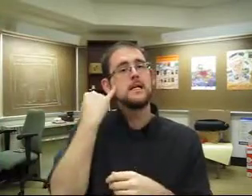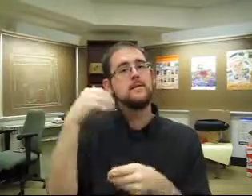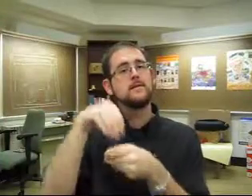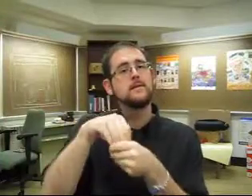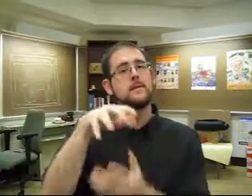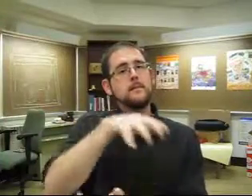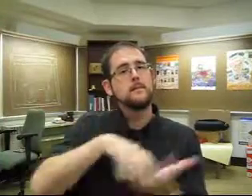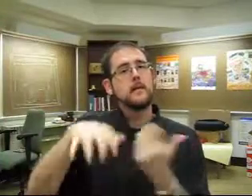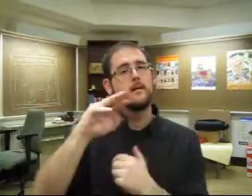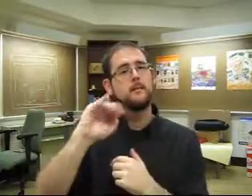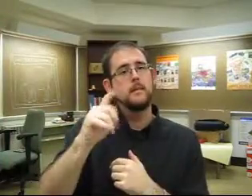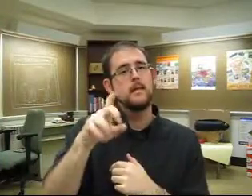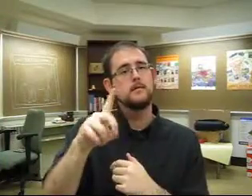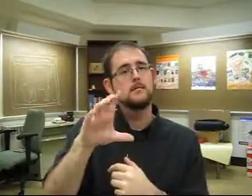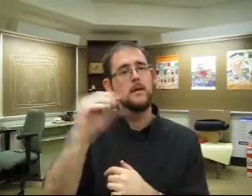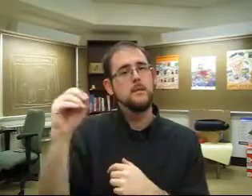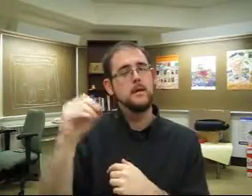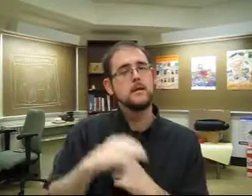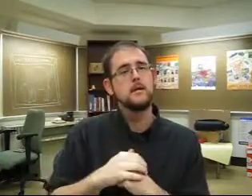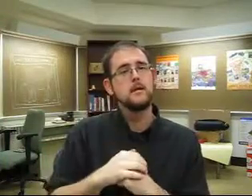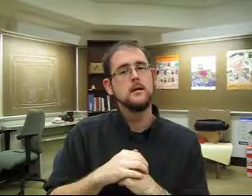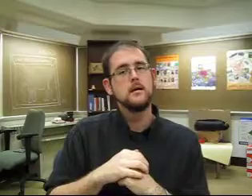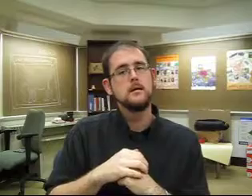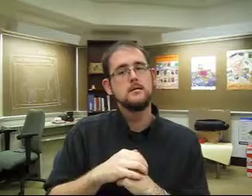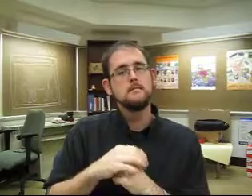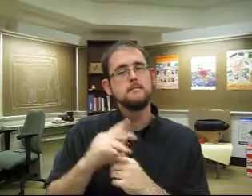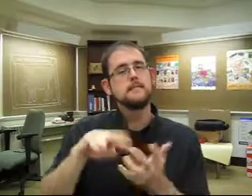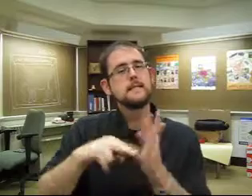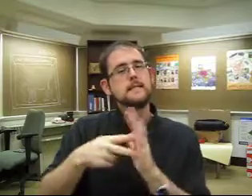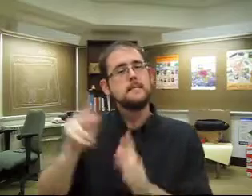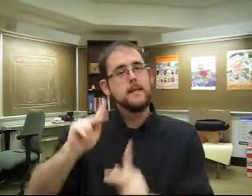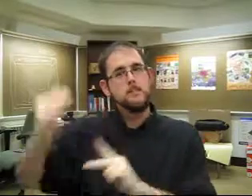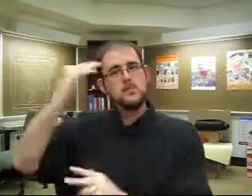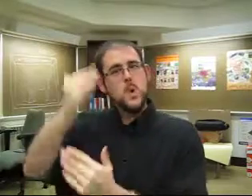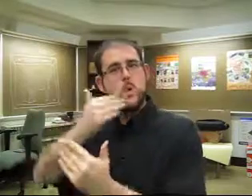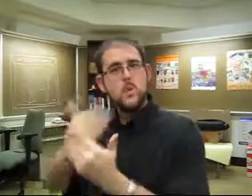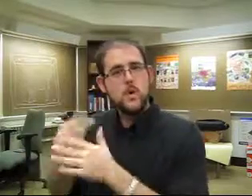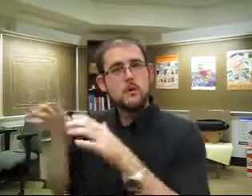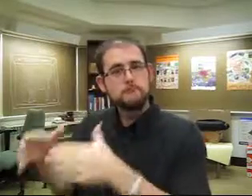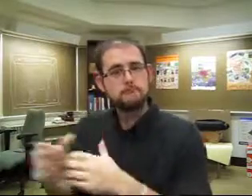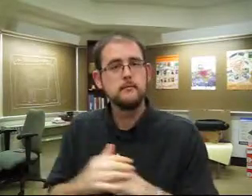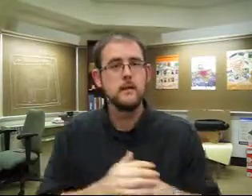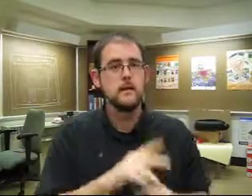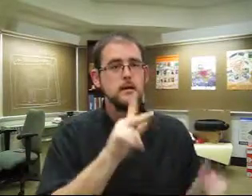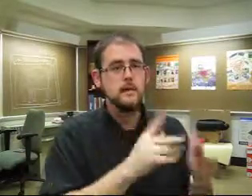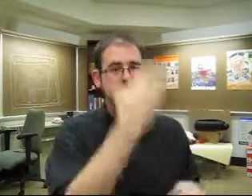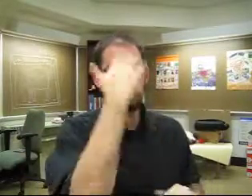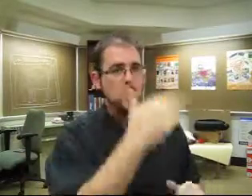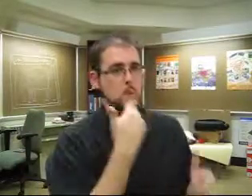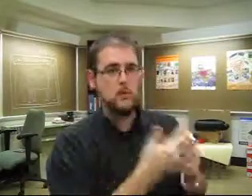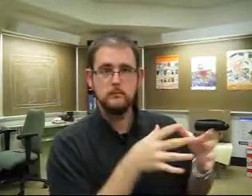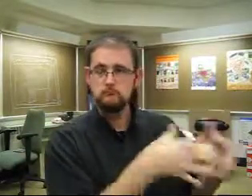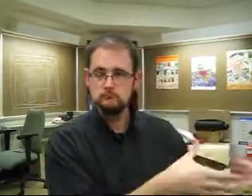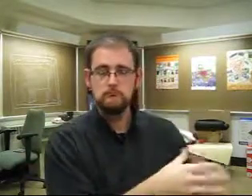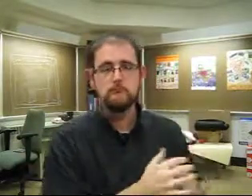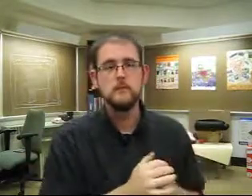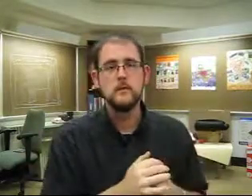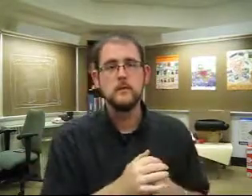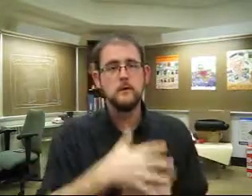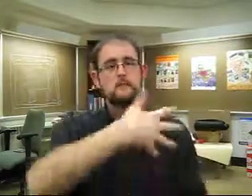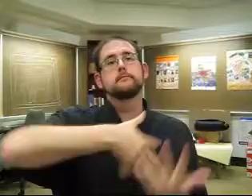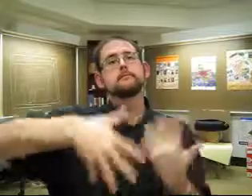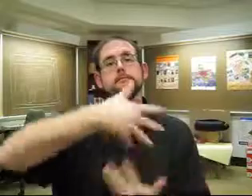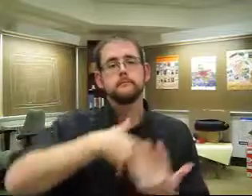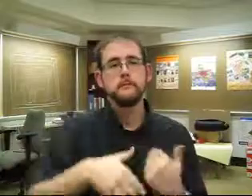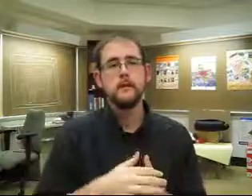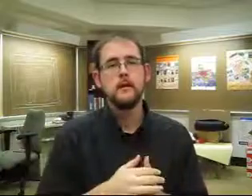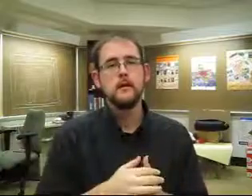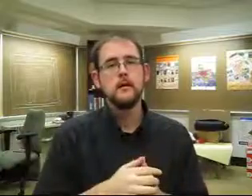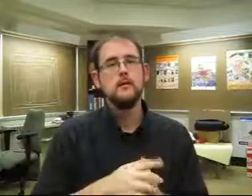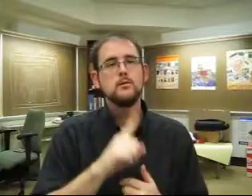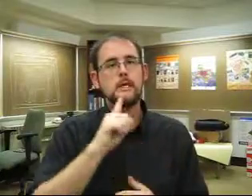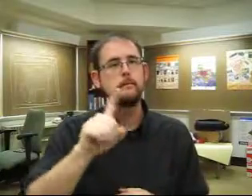In mixed company -- meaning people you know well and people you don't --